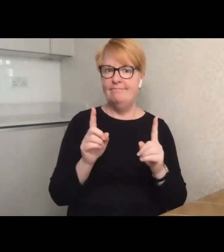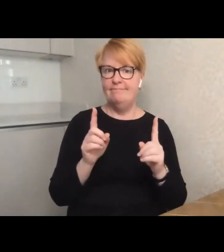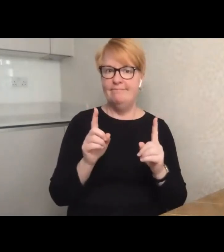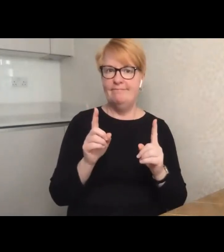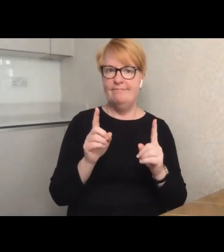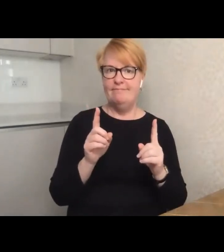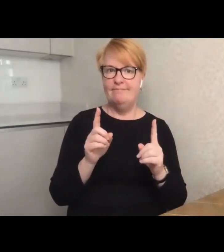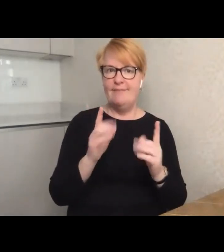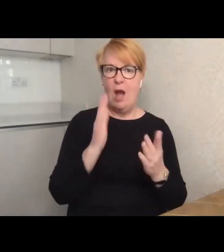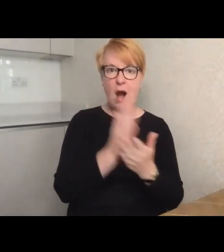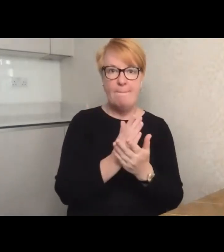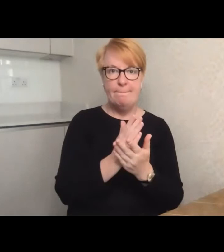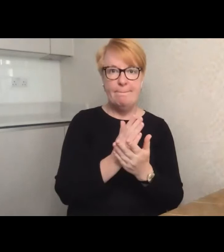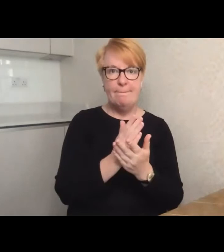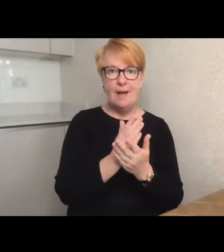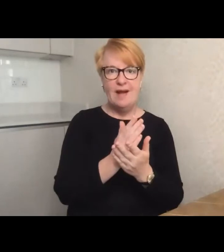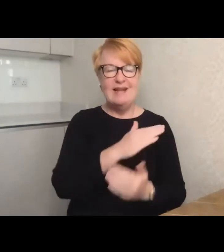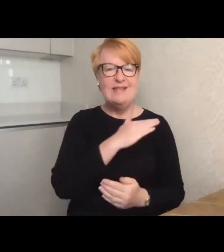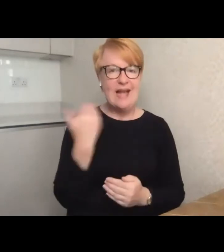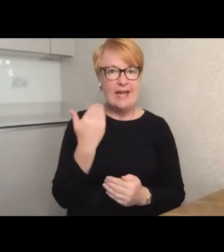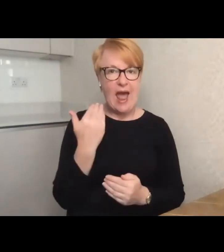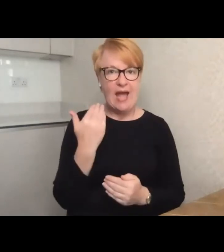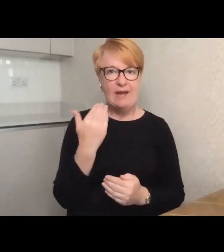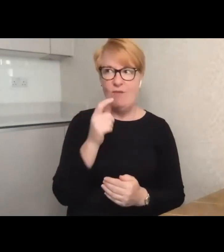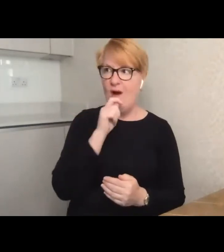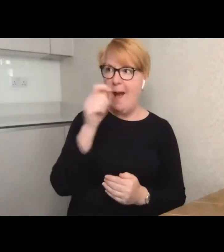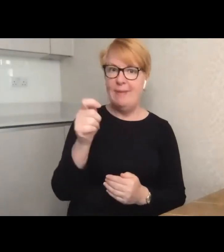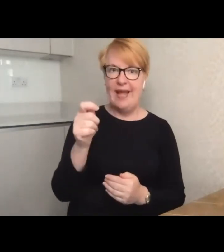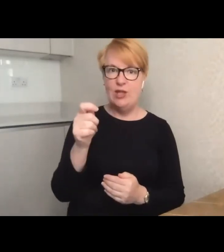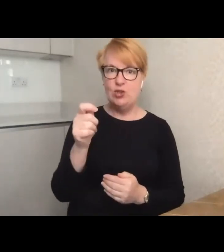to coincide with the deadline for applications to the Arts Council funding programme.